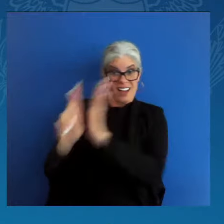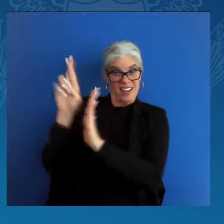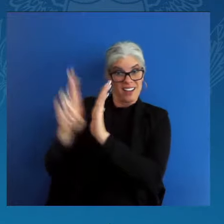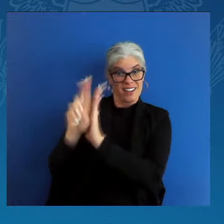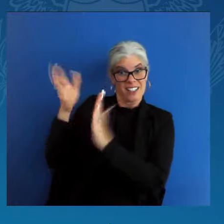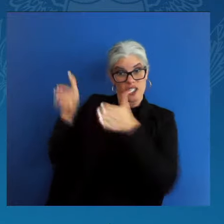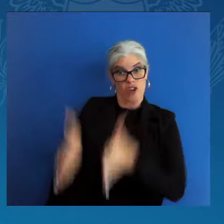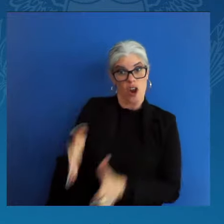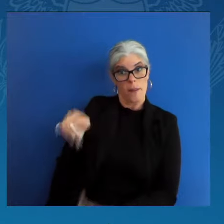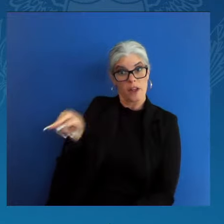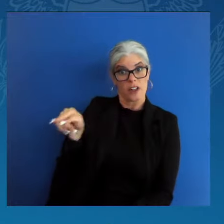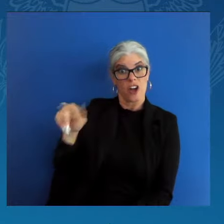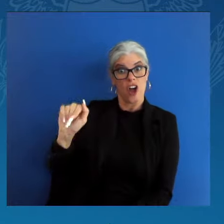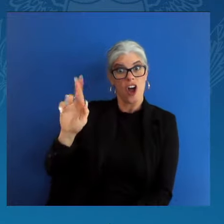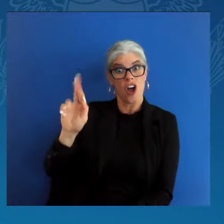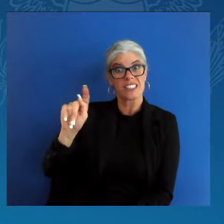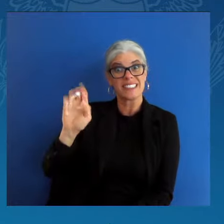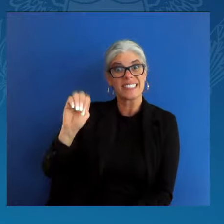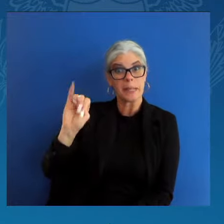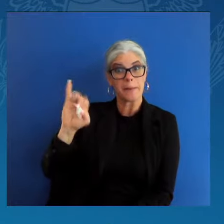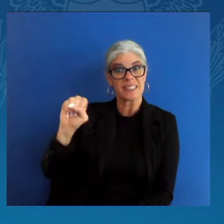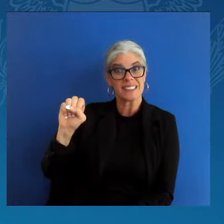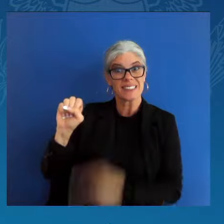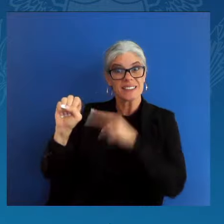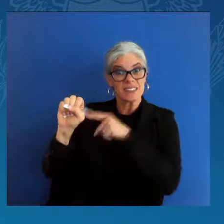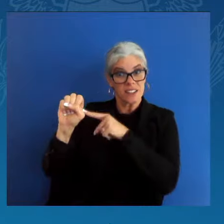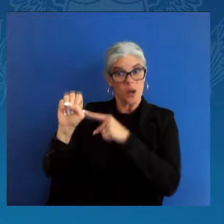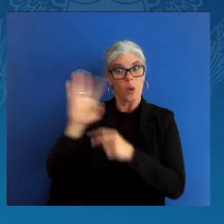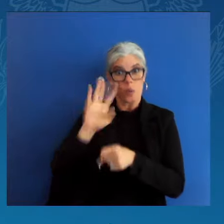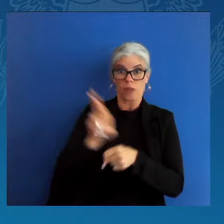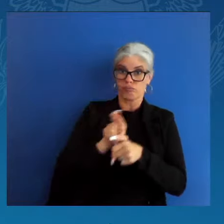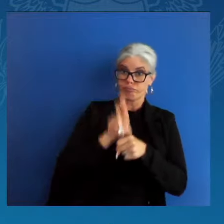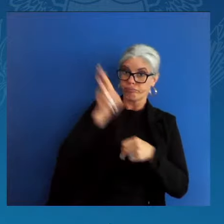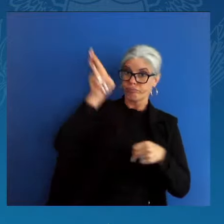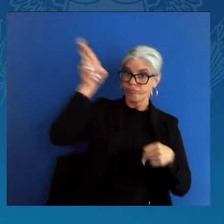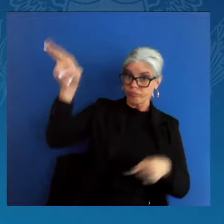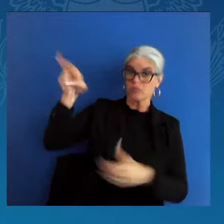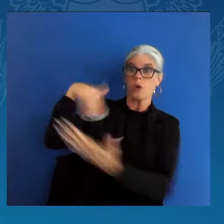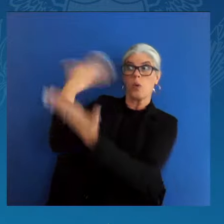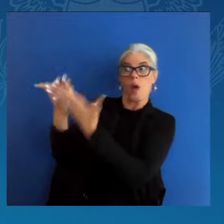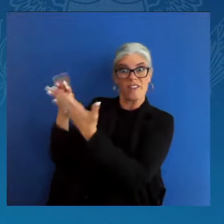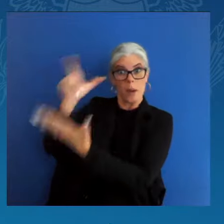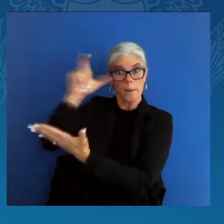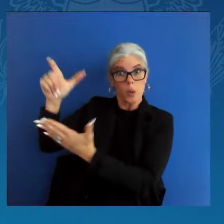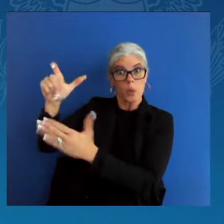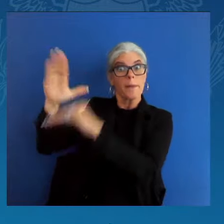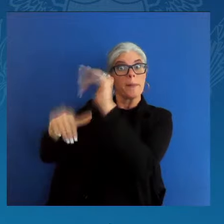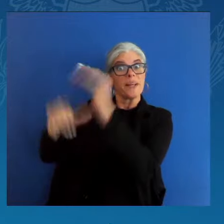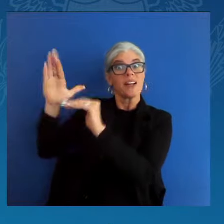to the lunar space station. Today, in recognition of the essential role